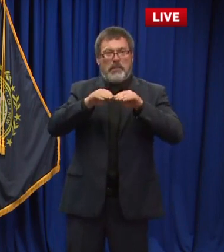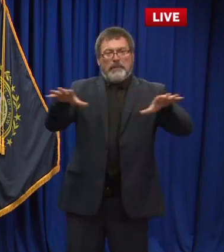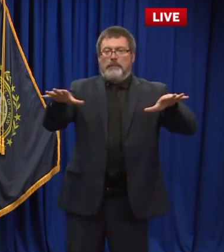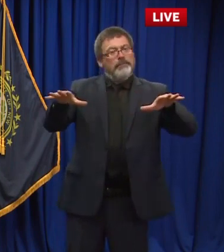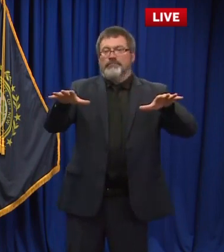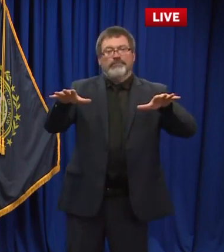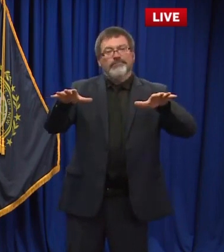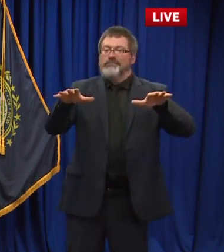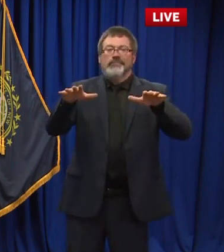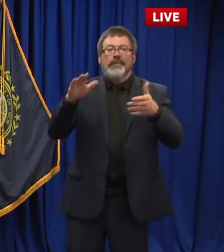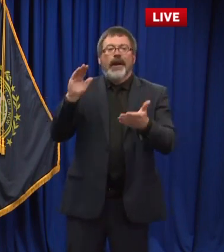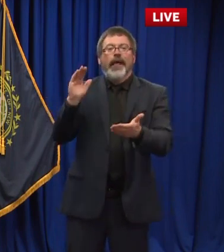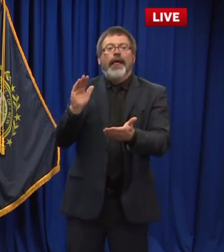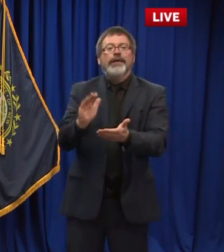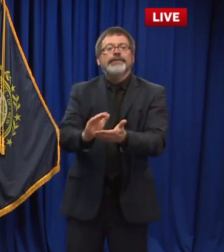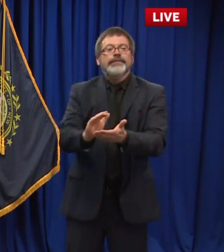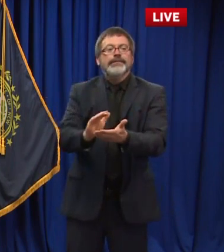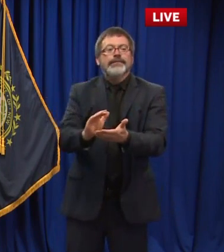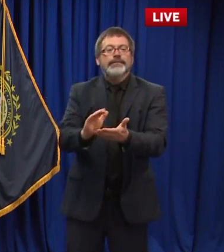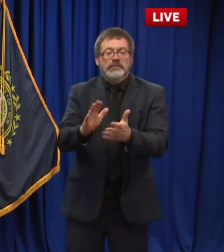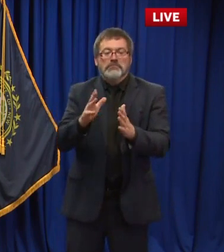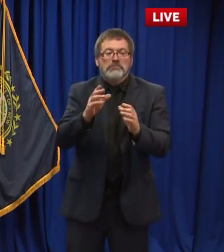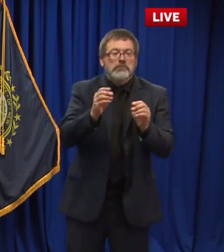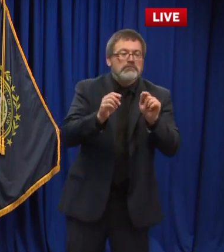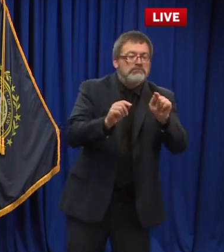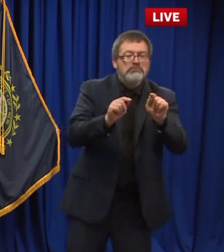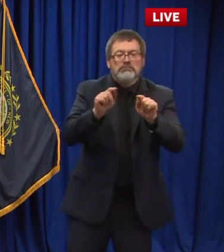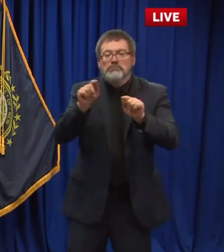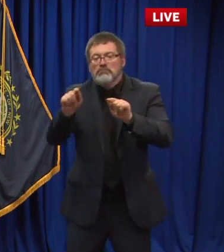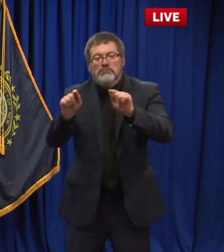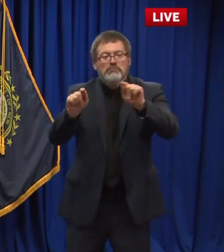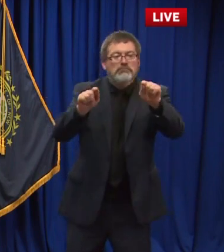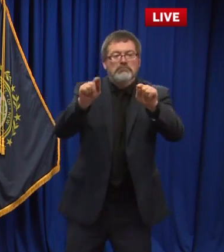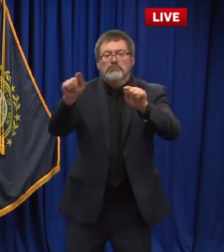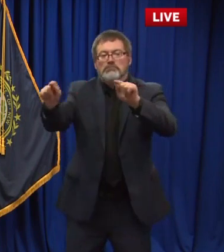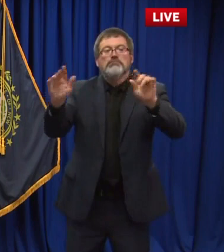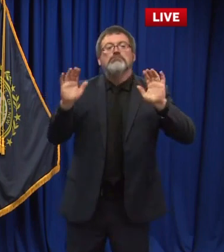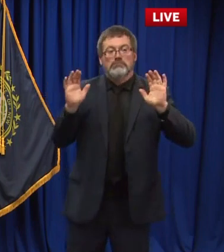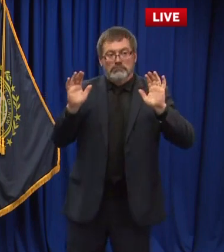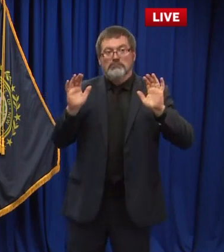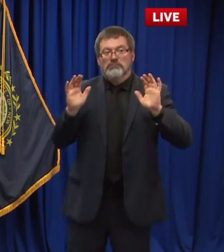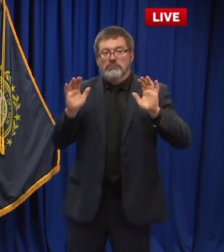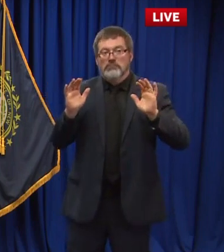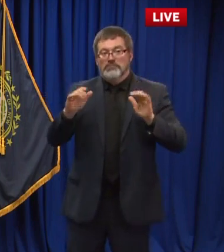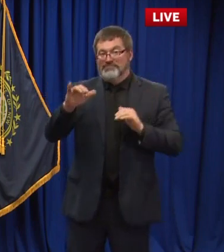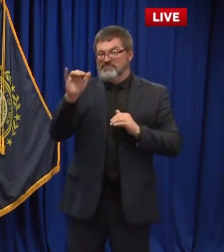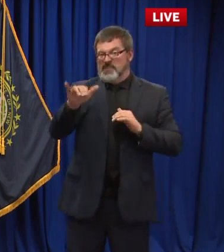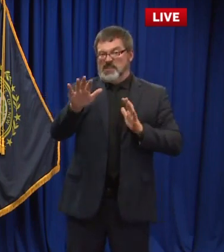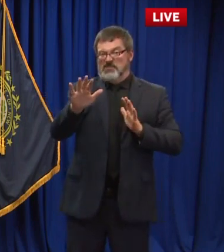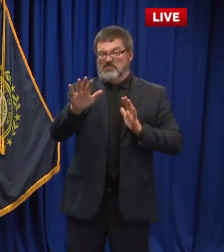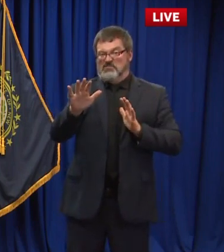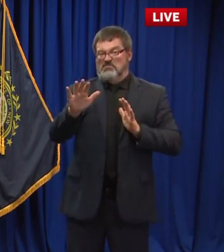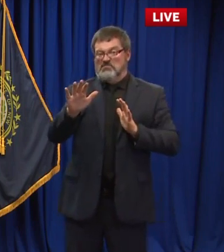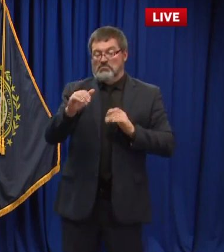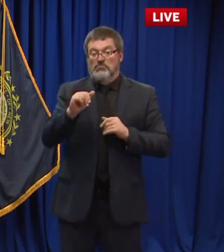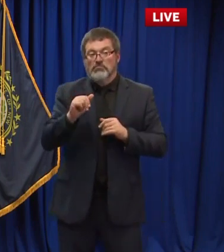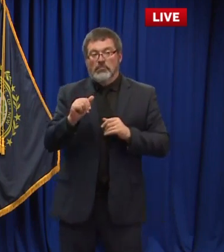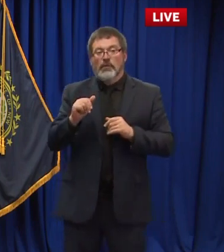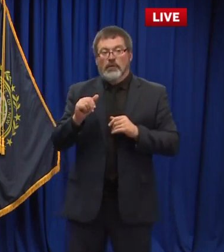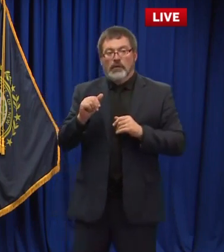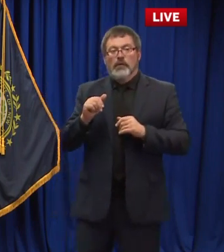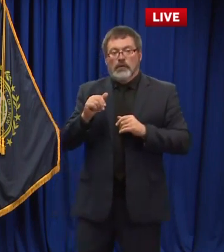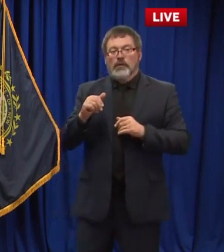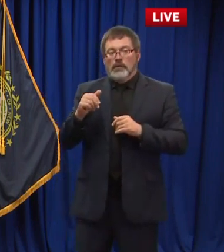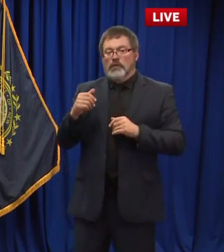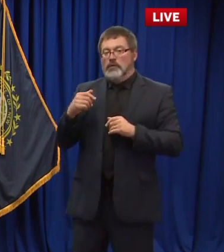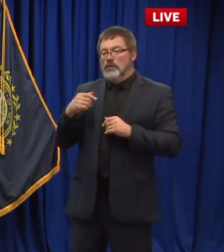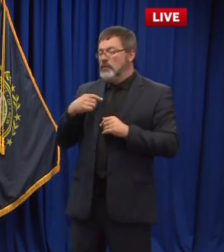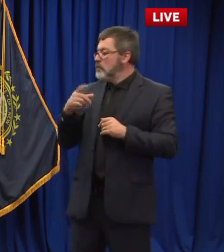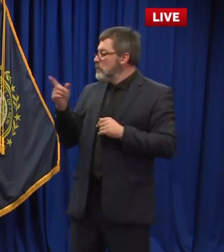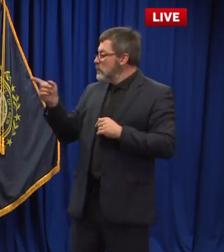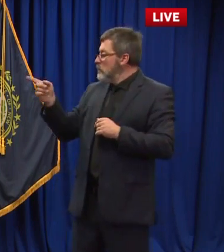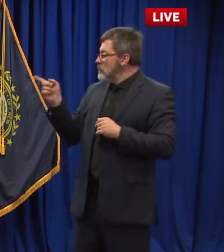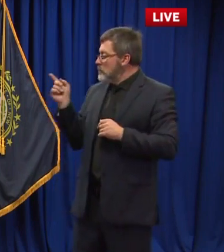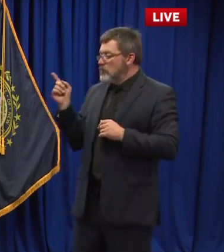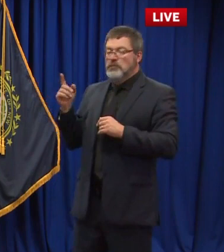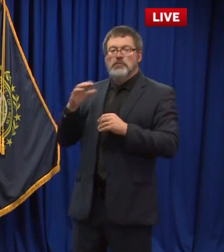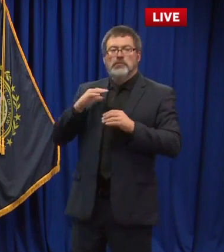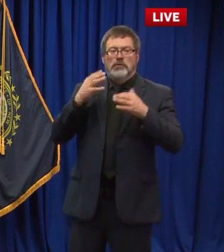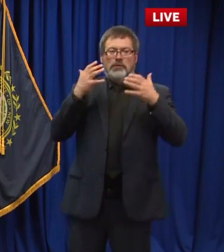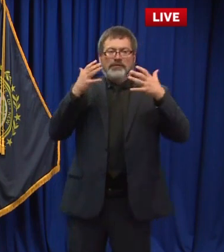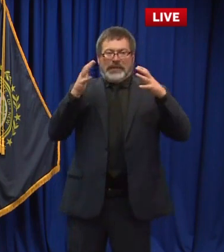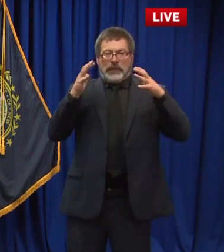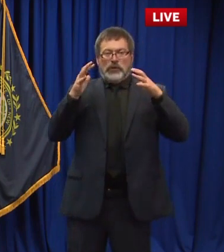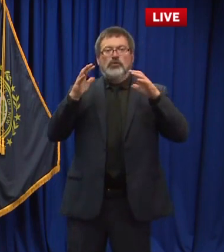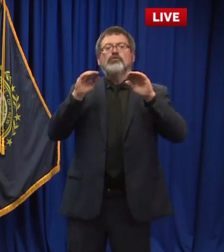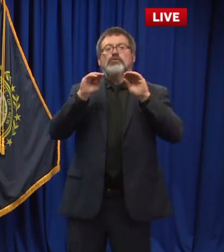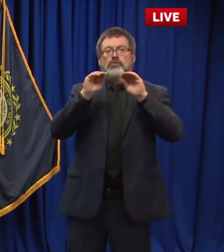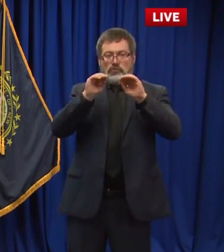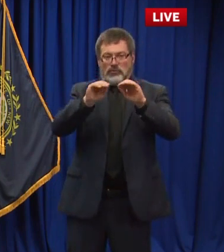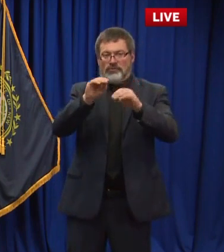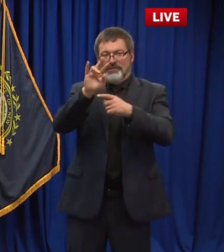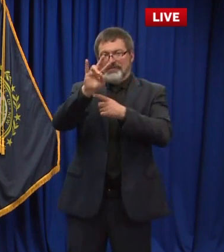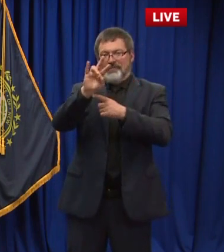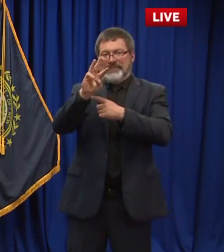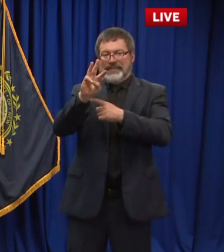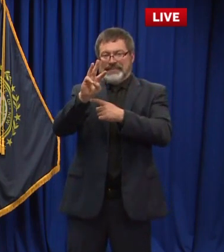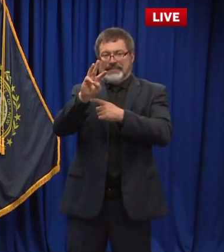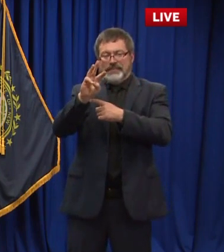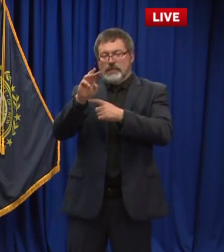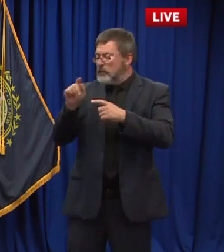WE ARE REPORTING AN ADDITIONAL 76 PEOPLE HOSPITALIZED WITH COVID-19, FOR A TOTAL OF 660 FIVE TOTAL PEOPLE WITH CONFIRMED COVID-19 WHO HAVE BEEN HOSPITALIZED.